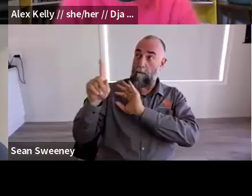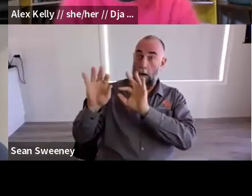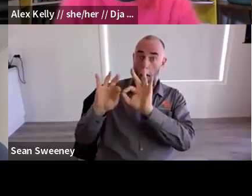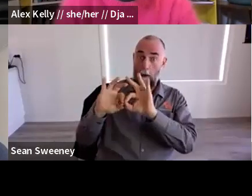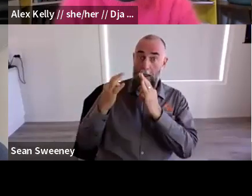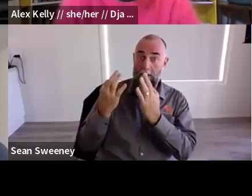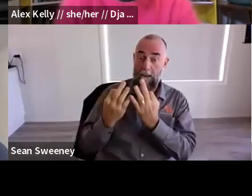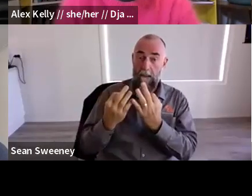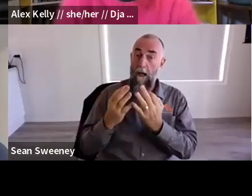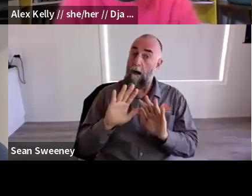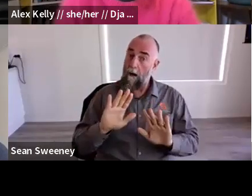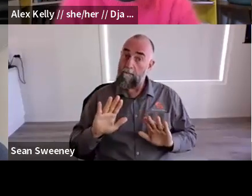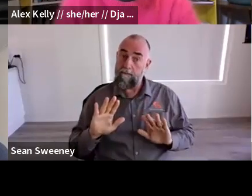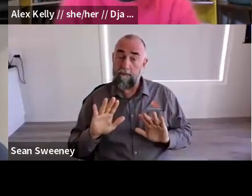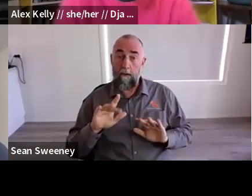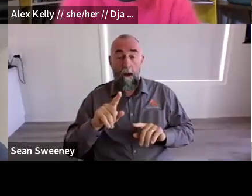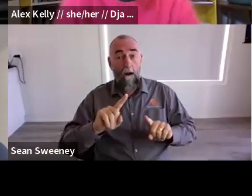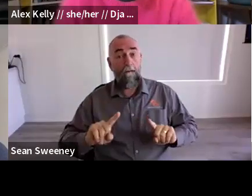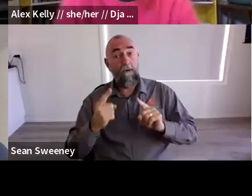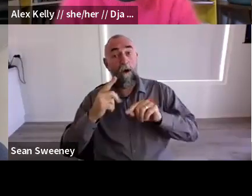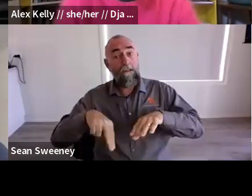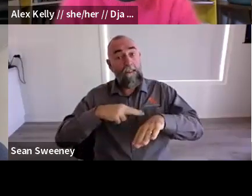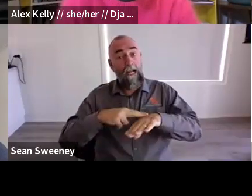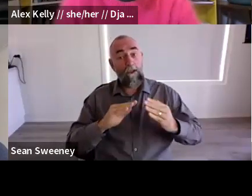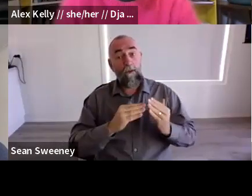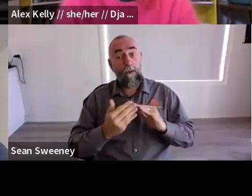topic. I think if large festivals and cultural organisations are sponsored